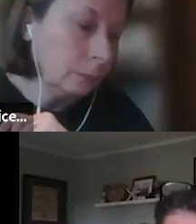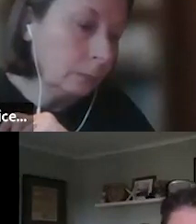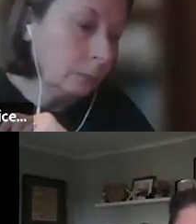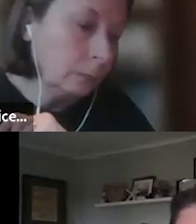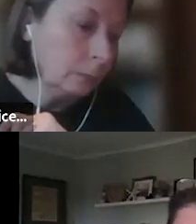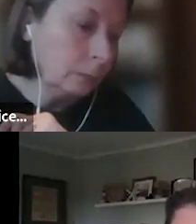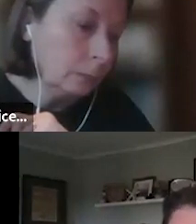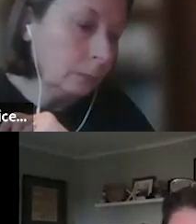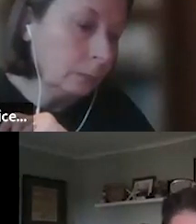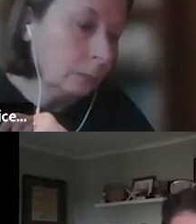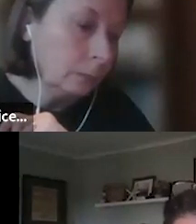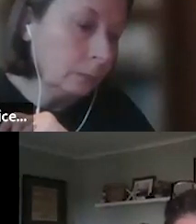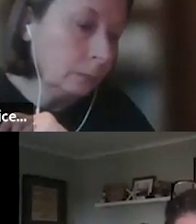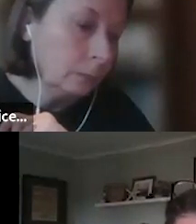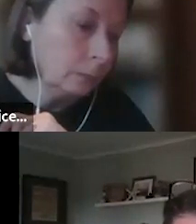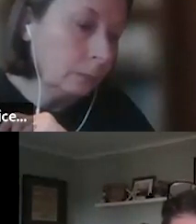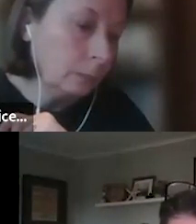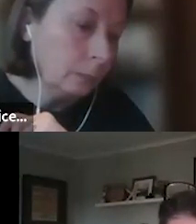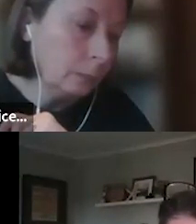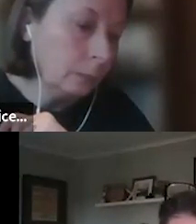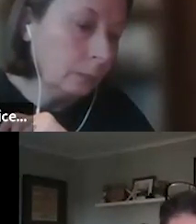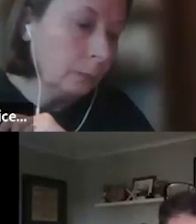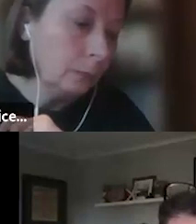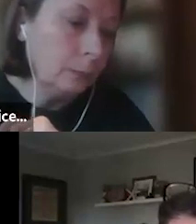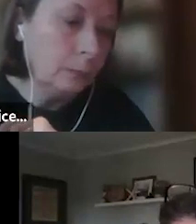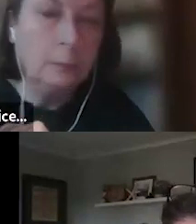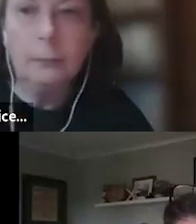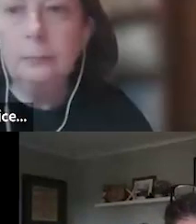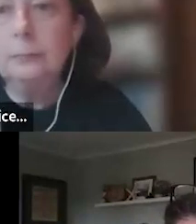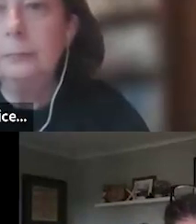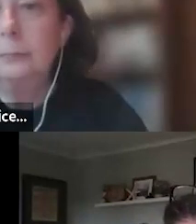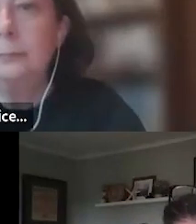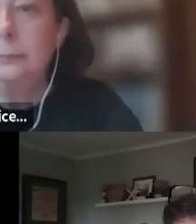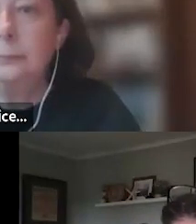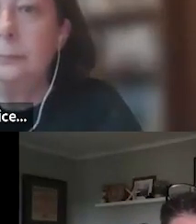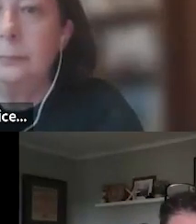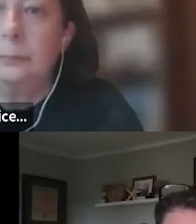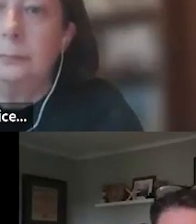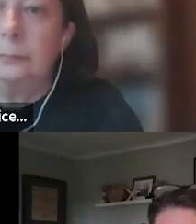or a Center for Independent Living. Right. And we had a question from Steven.